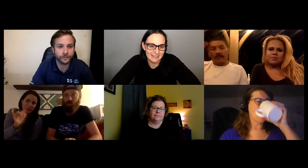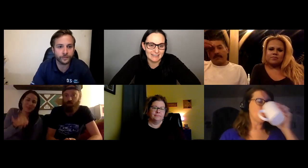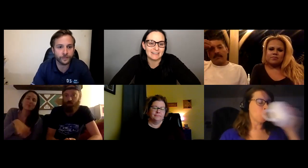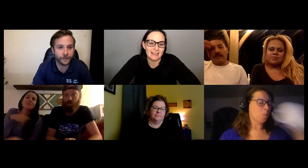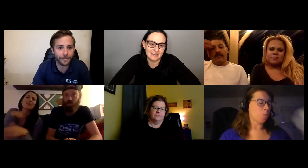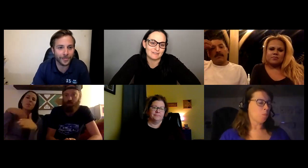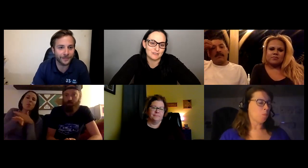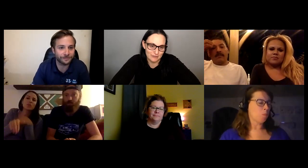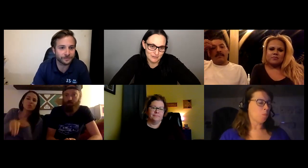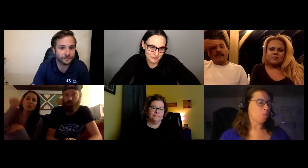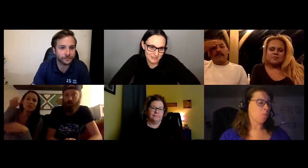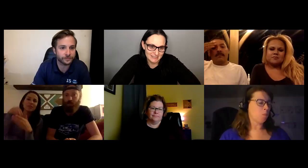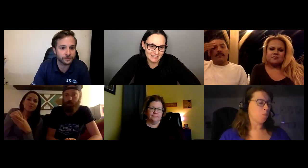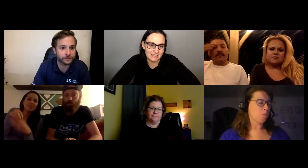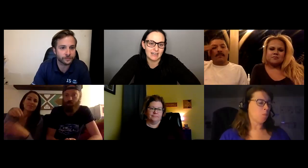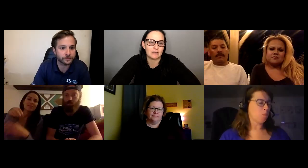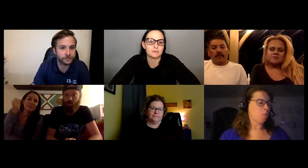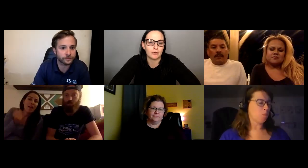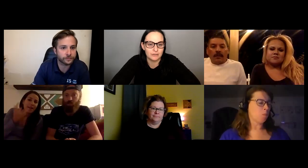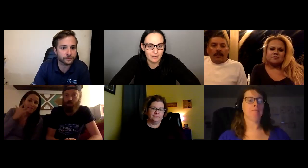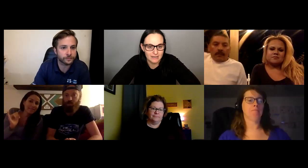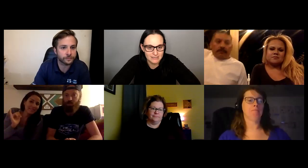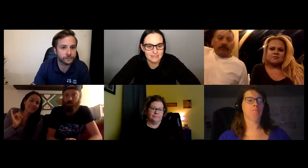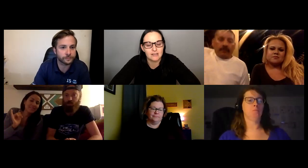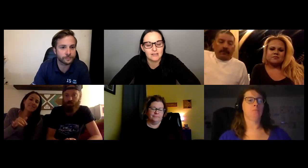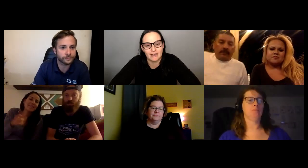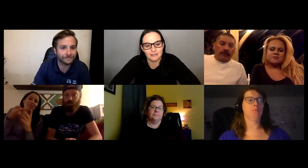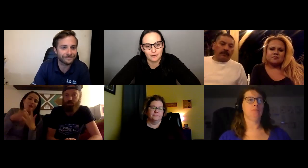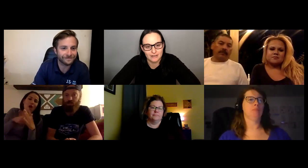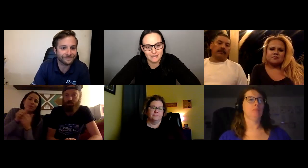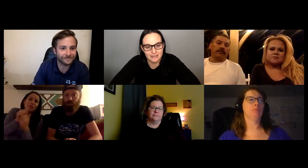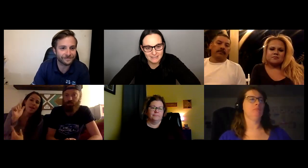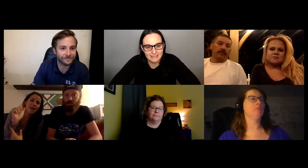and again i have two deaf children i was